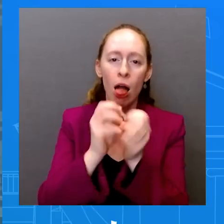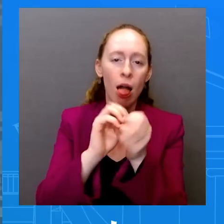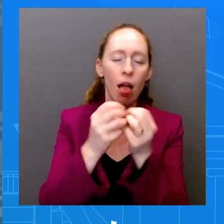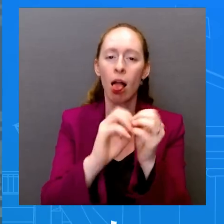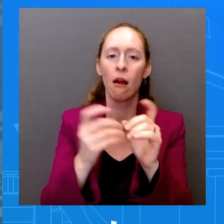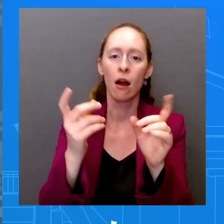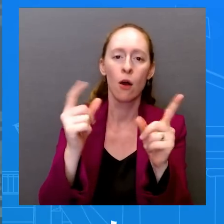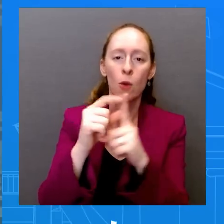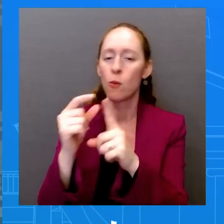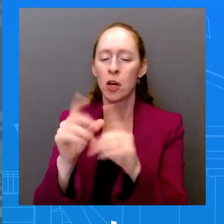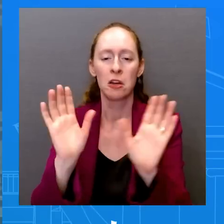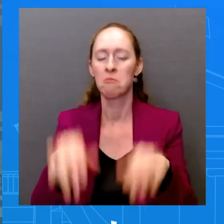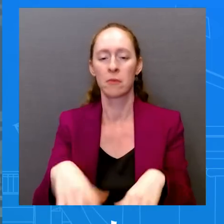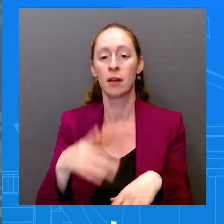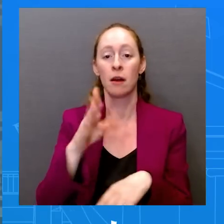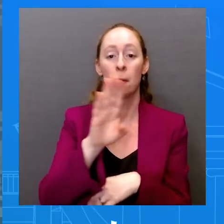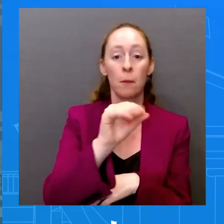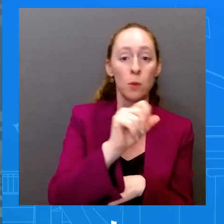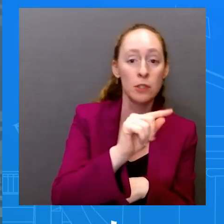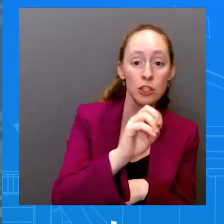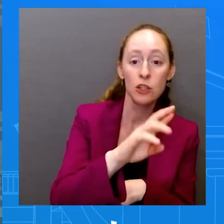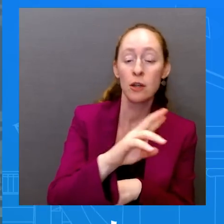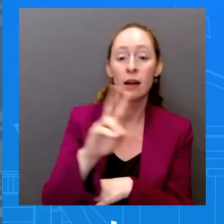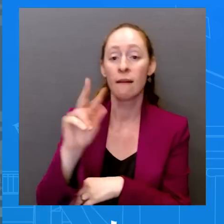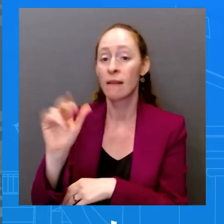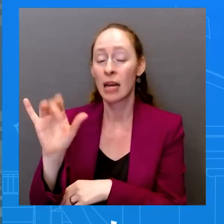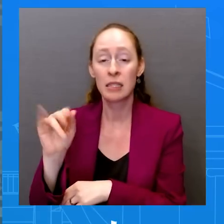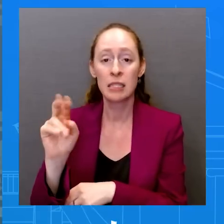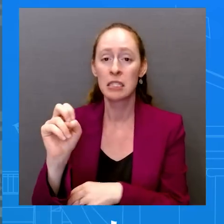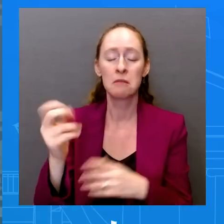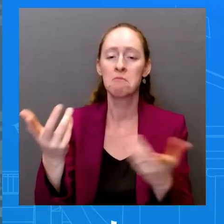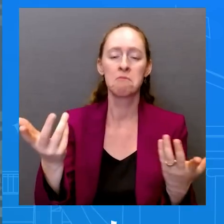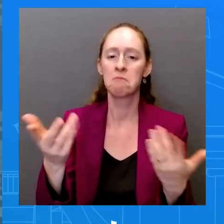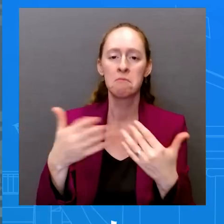and the experts have recommended. This is, again, a new vaccine.